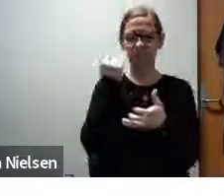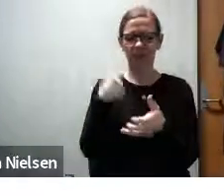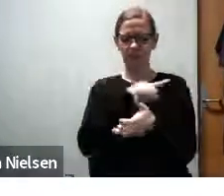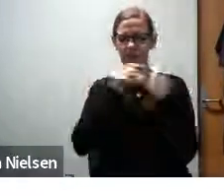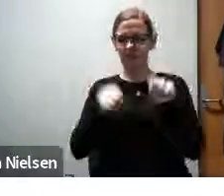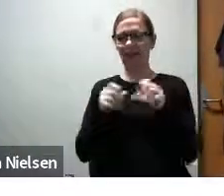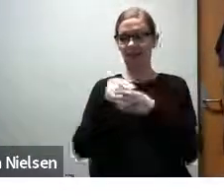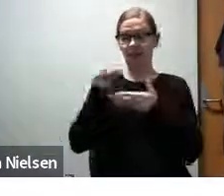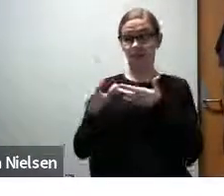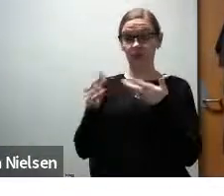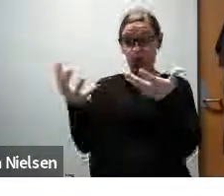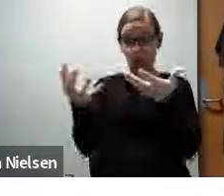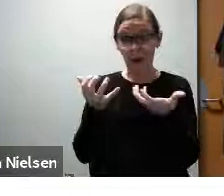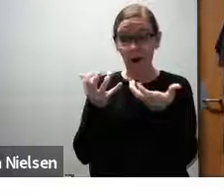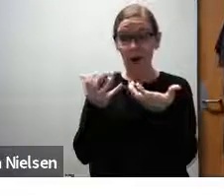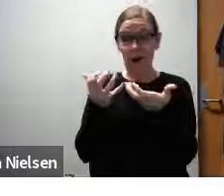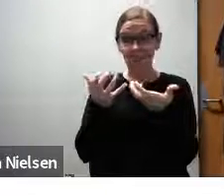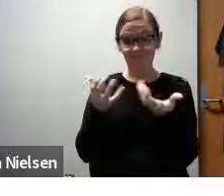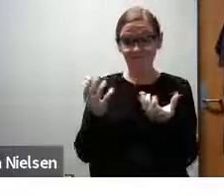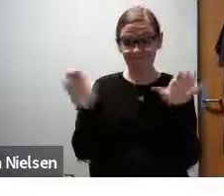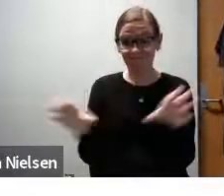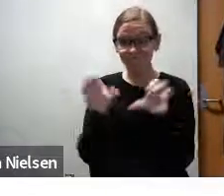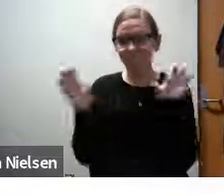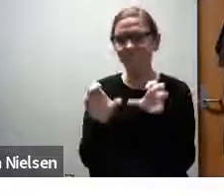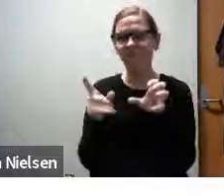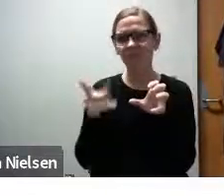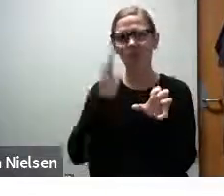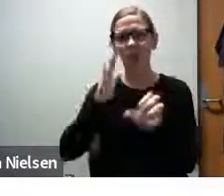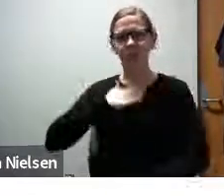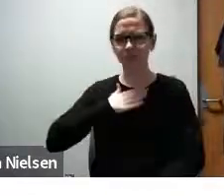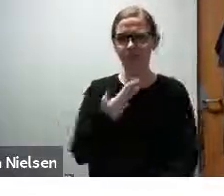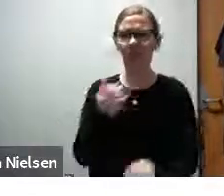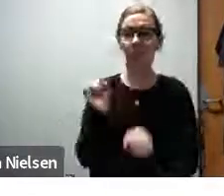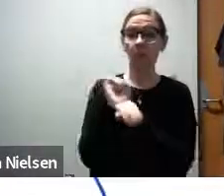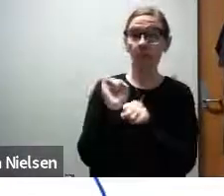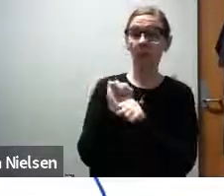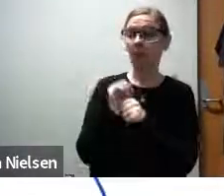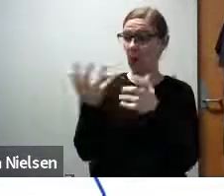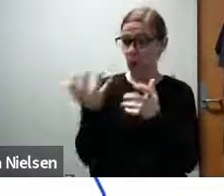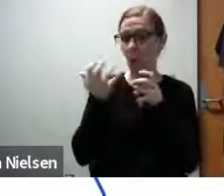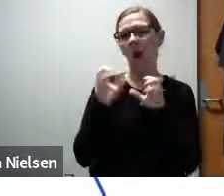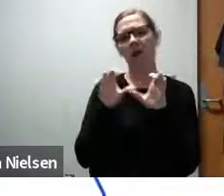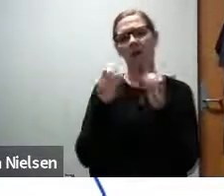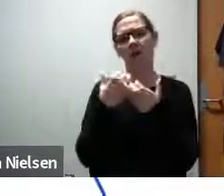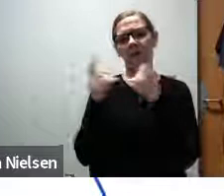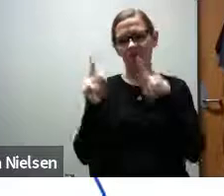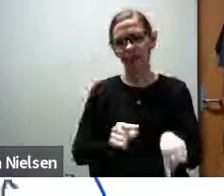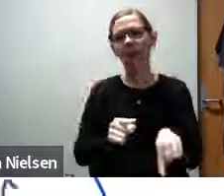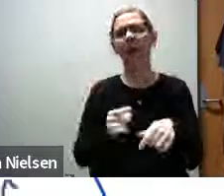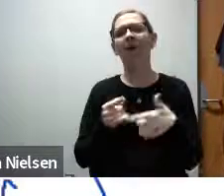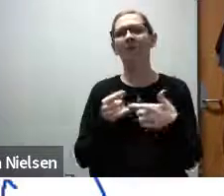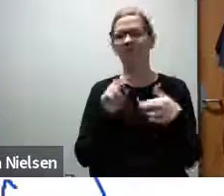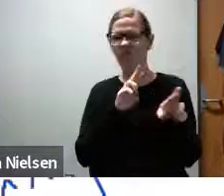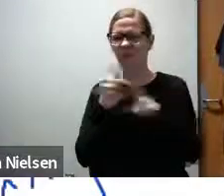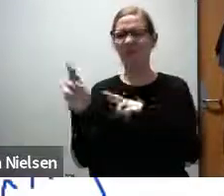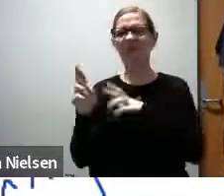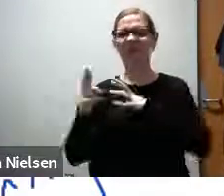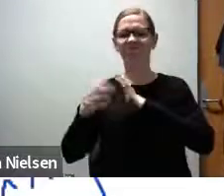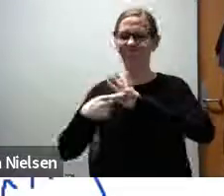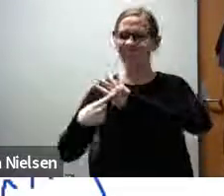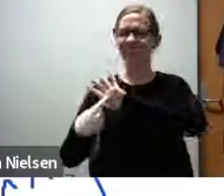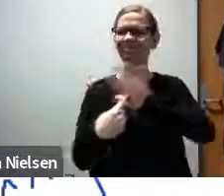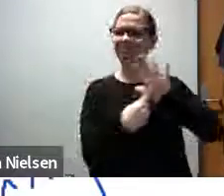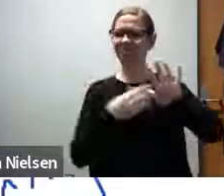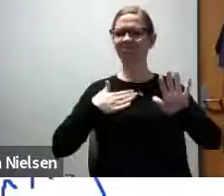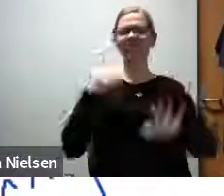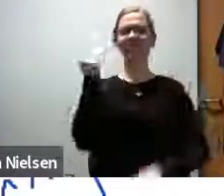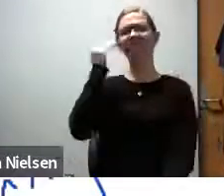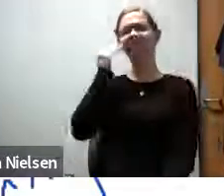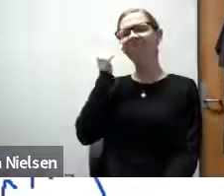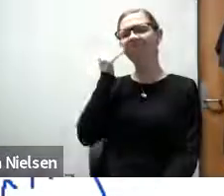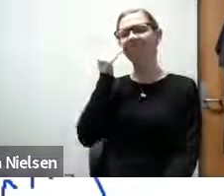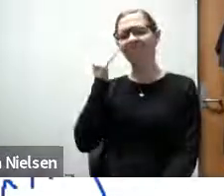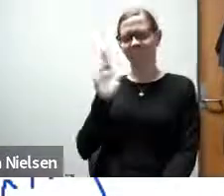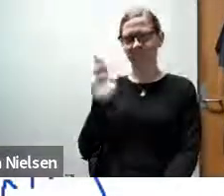They're going to be more willing to work for us and they are going to want to come into class and they're going to be ready to show off everything that they know for whatever subject that they're learning that day.